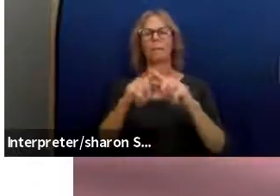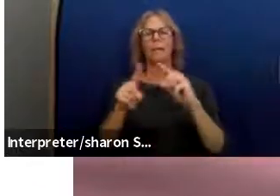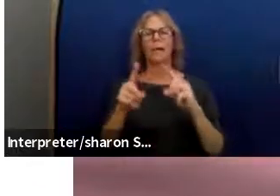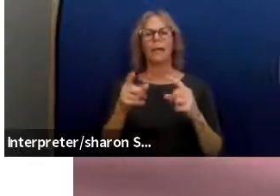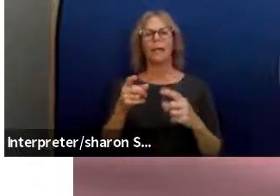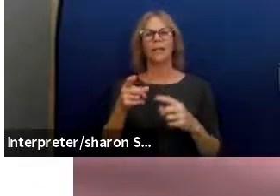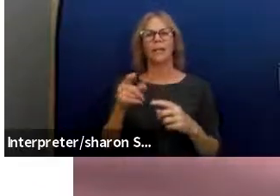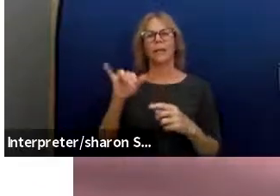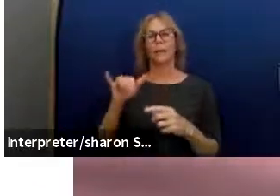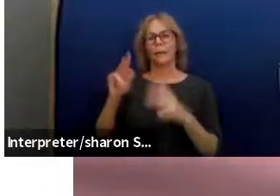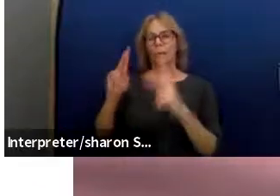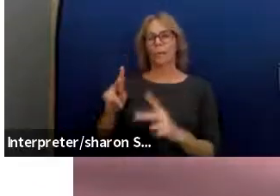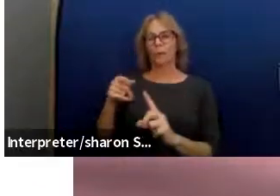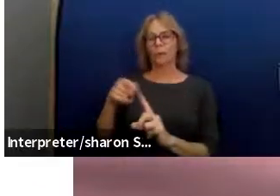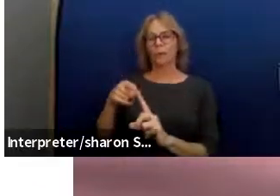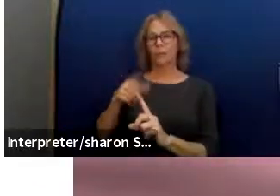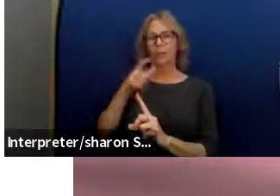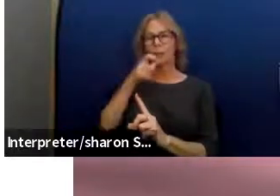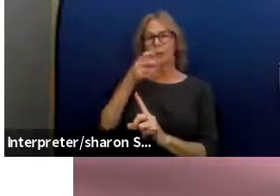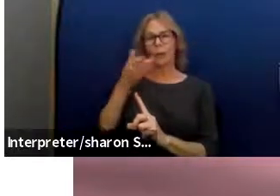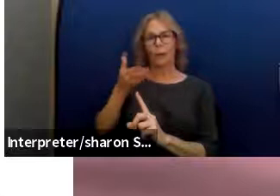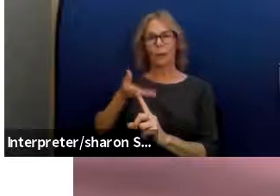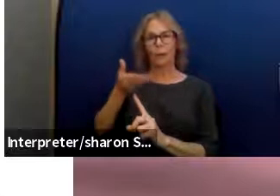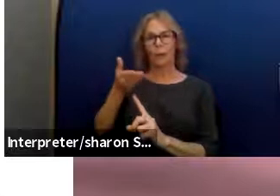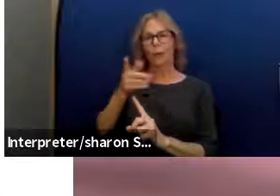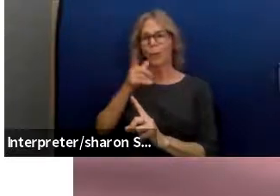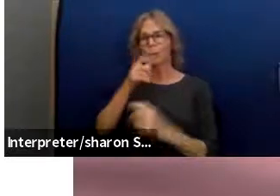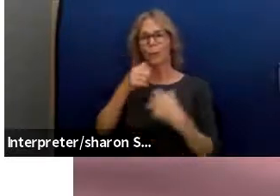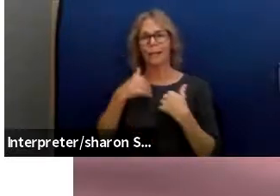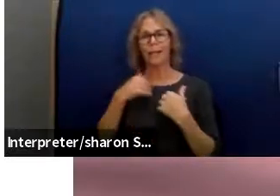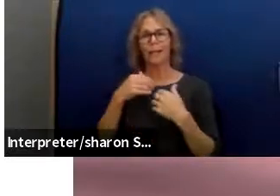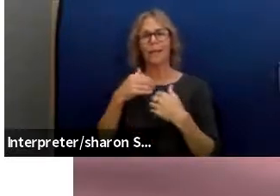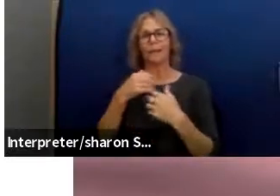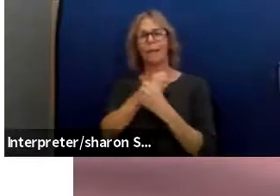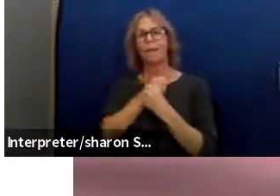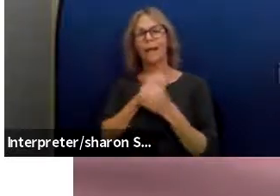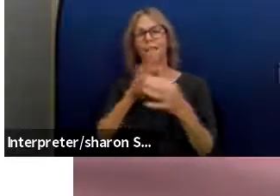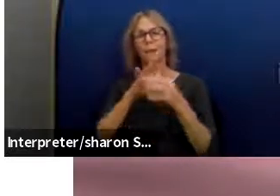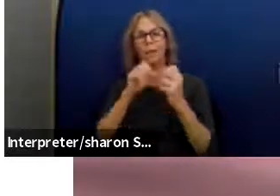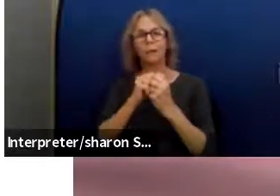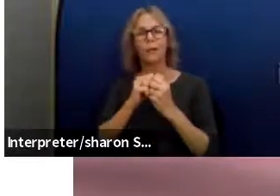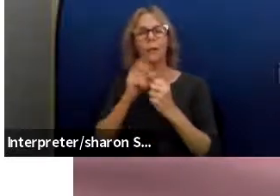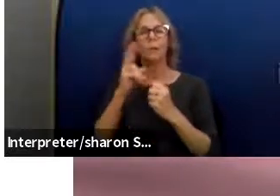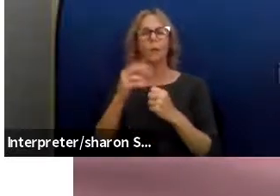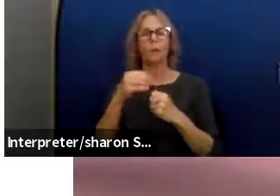person is, who that person is capable of having a loving relationship with, and or having sex with and or spending the rest of